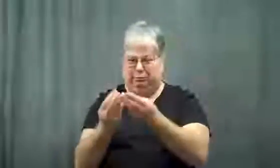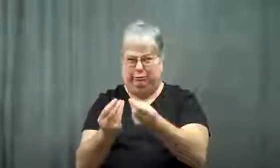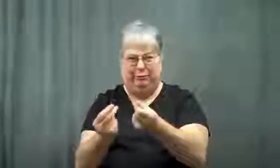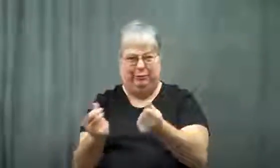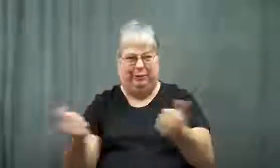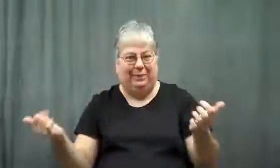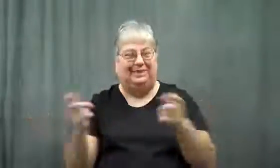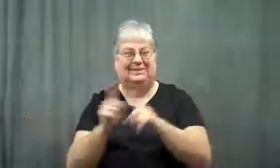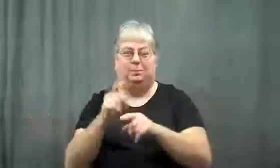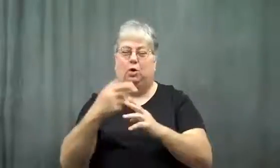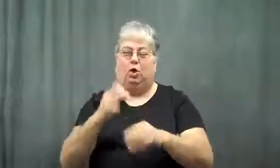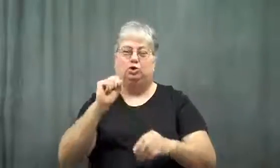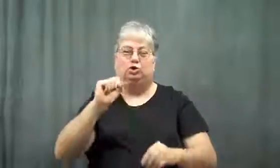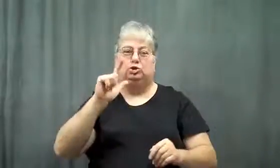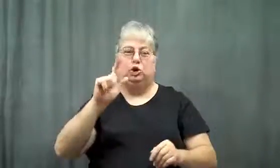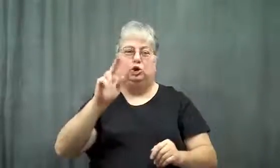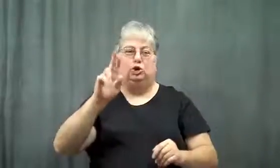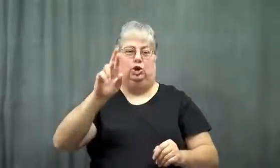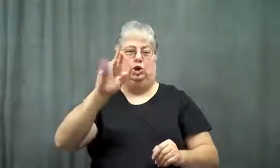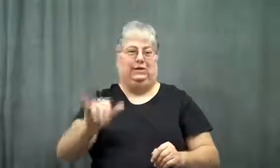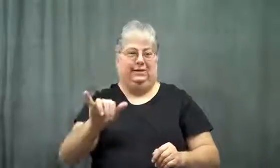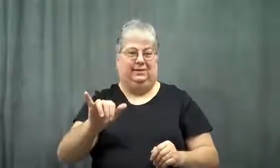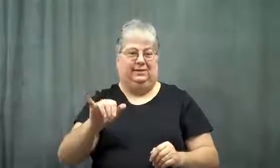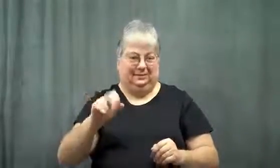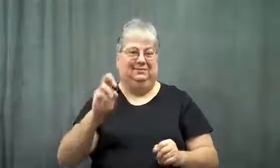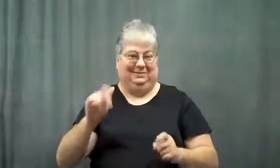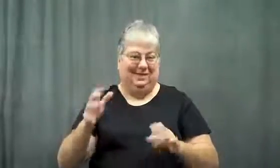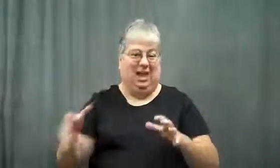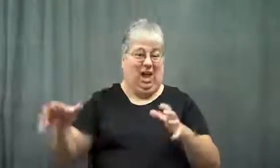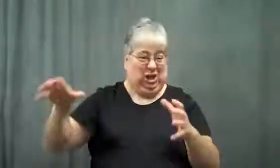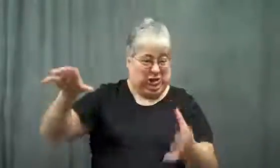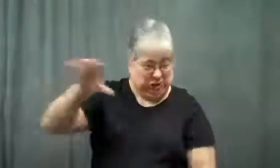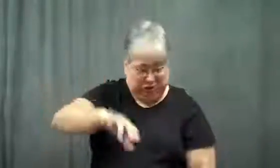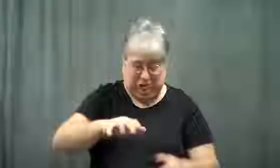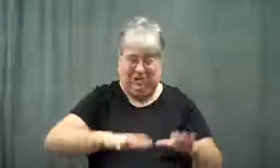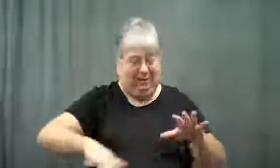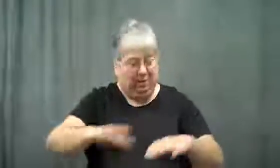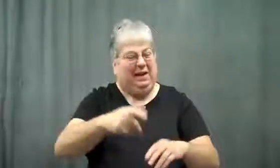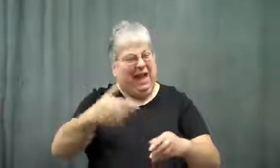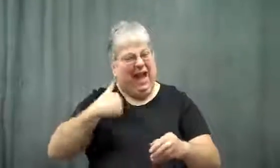It becomes a slurry, which is poured out.